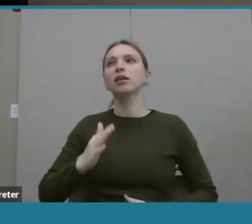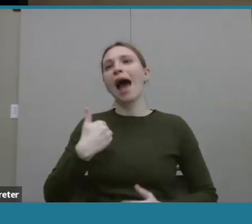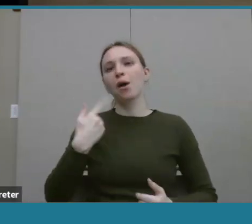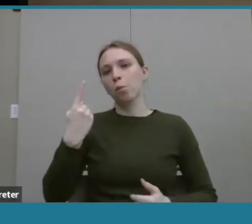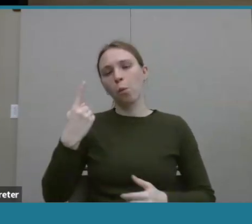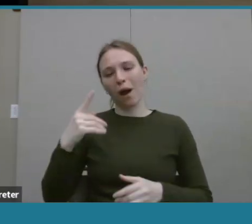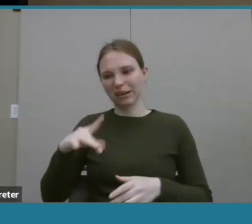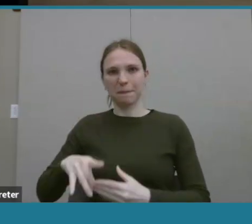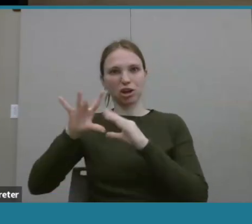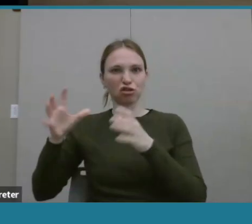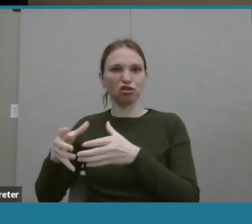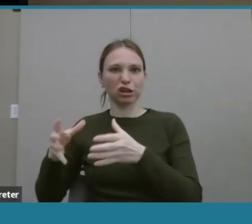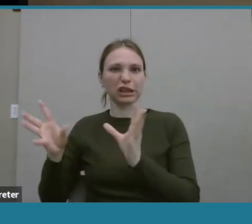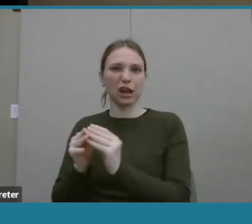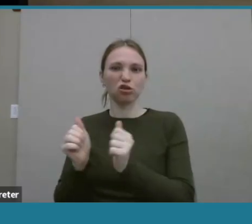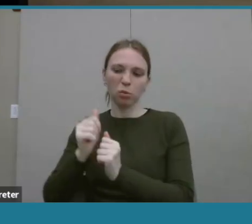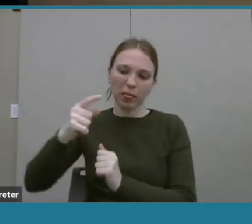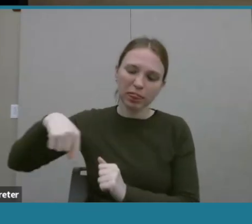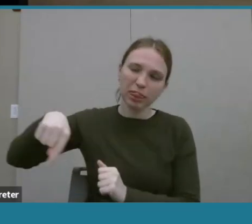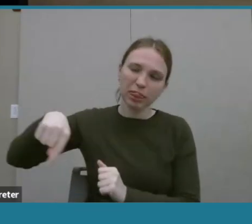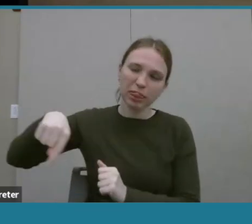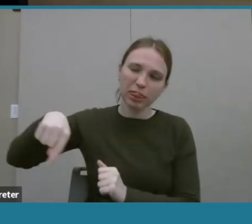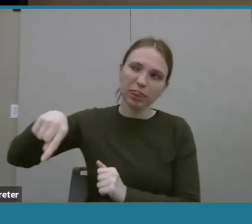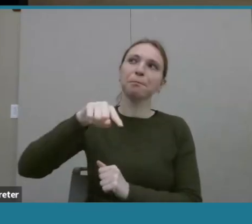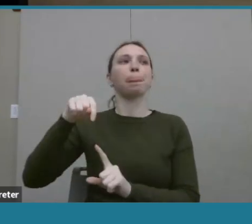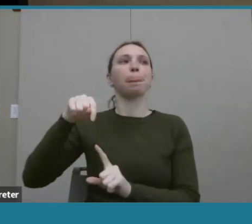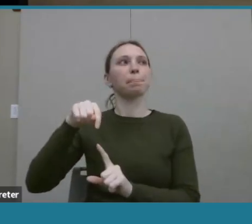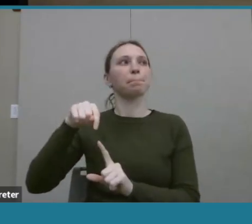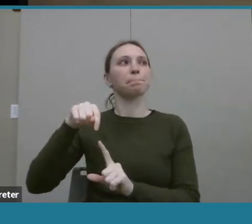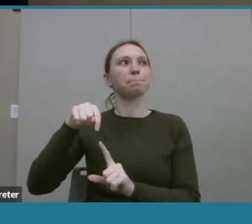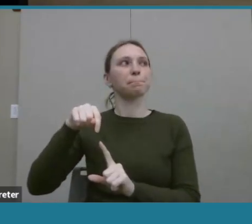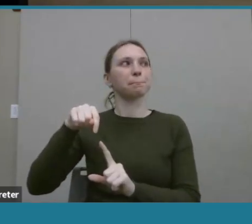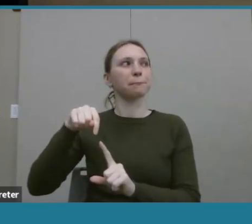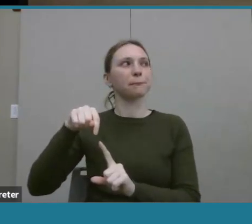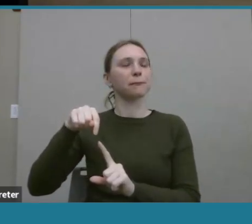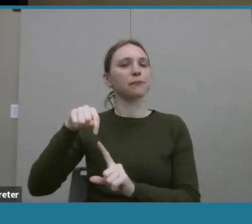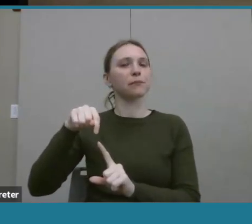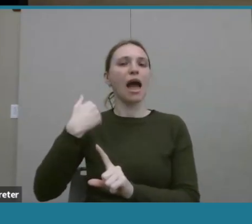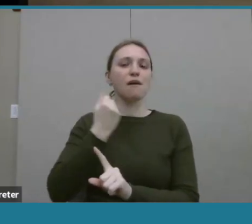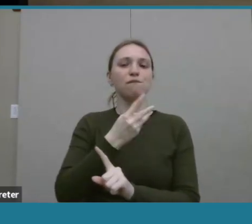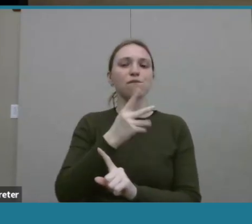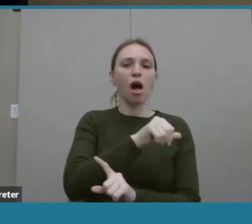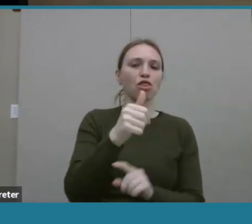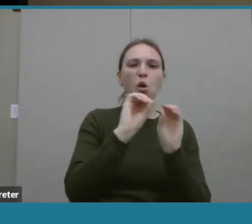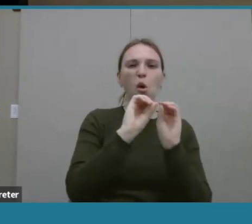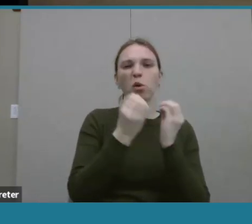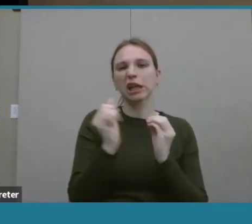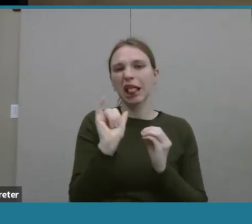veterans over Zoom, and that was really great. I, I, uh, I had a couple other organizations like that, one that wasn't